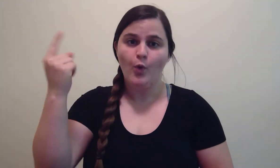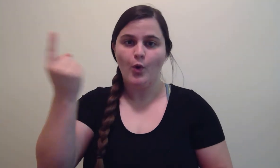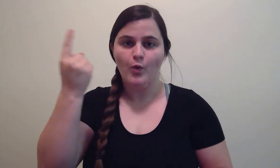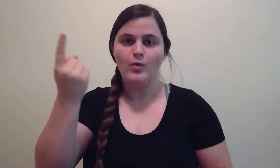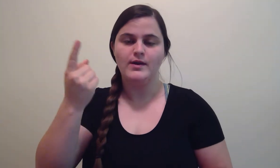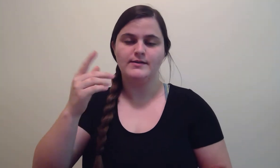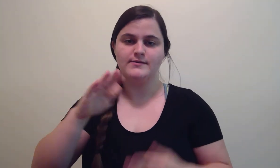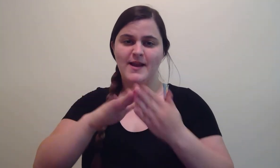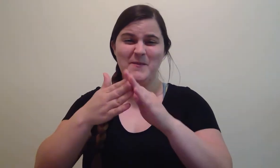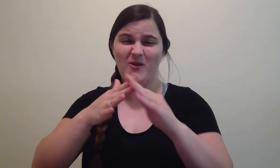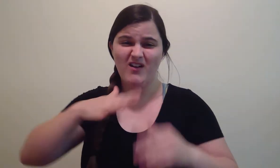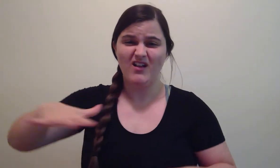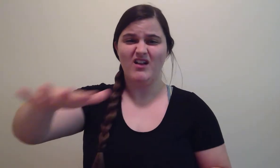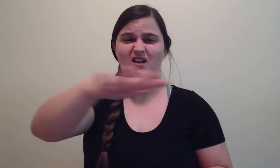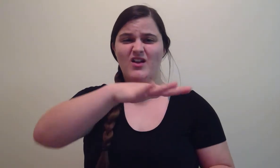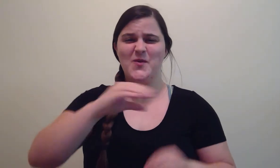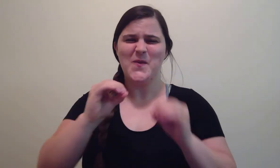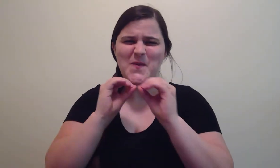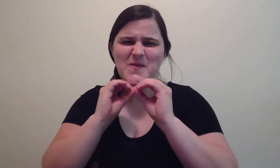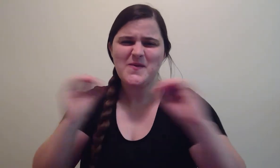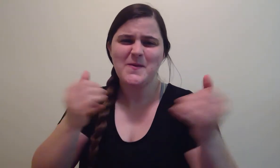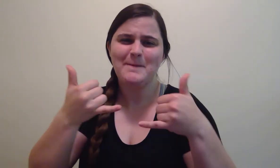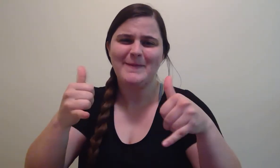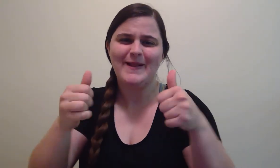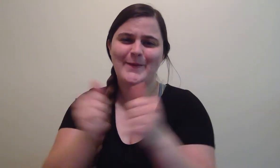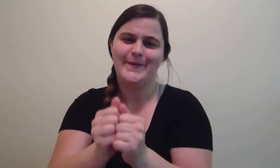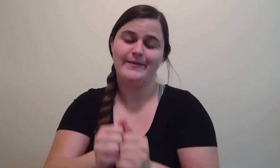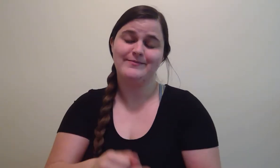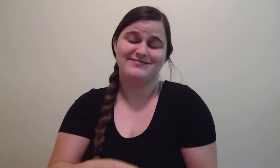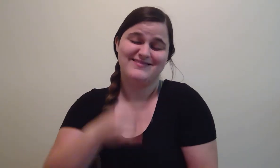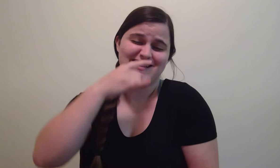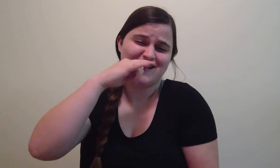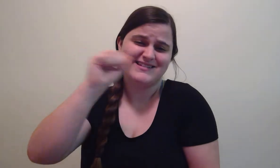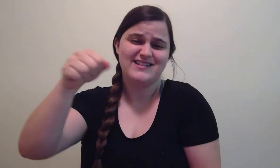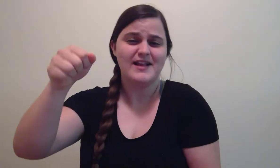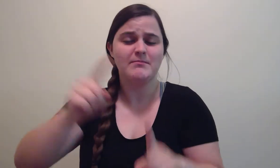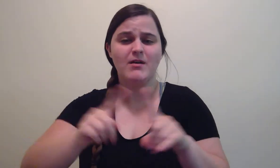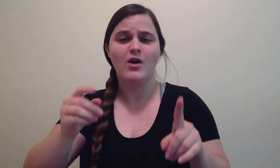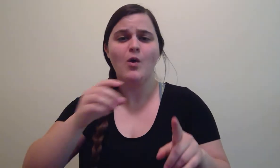I had been bored because there was nobody, absolutely nobody, in the neighborhood to play with